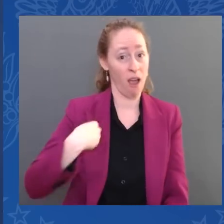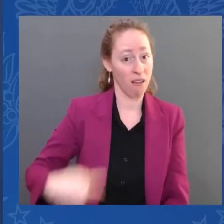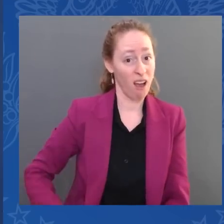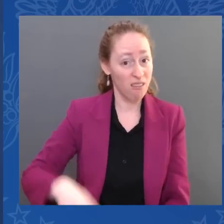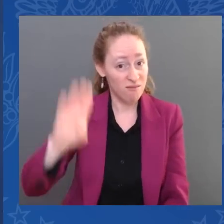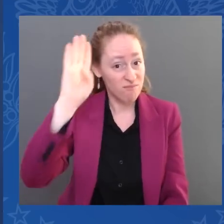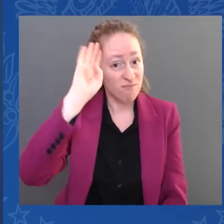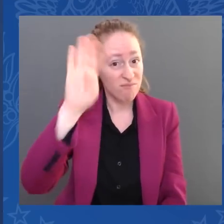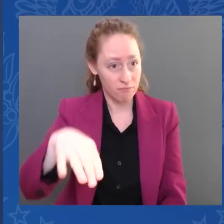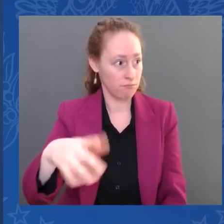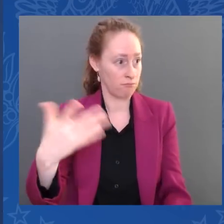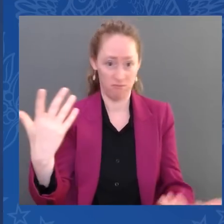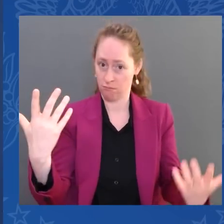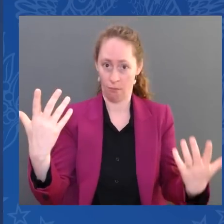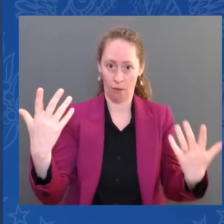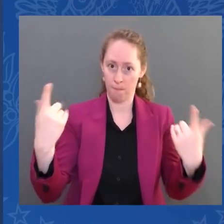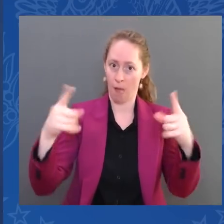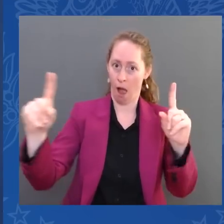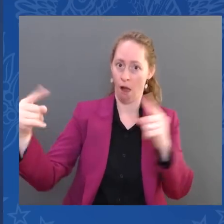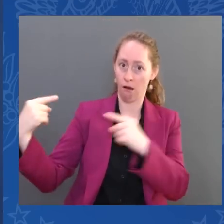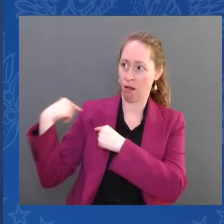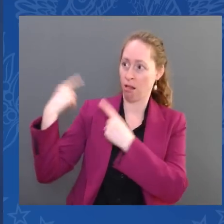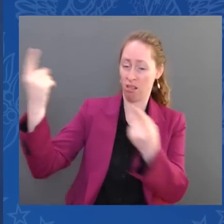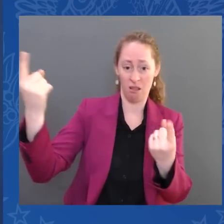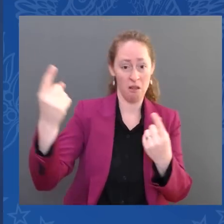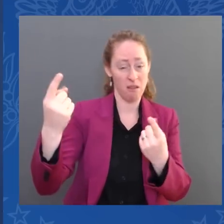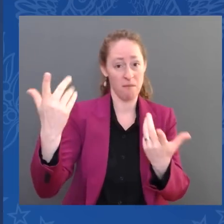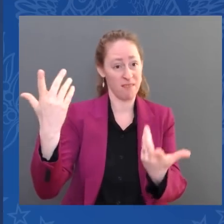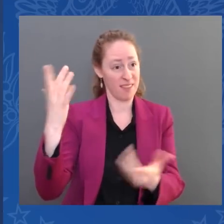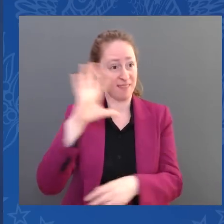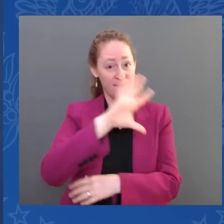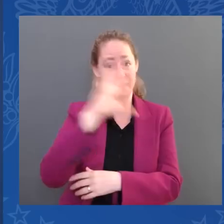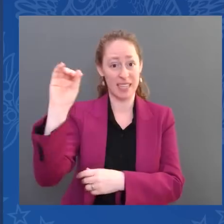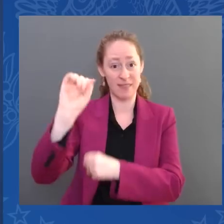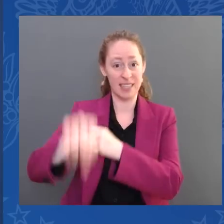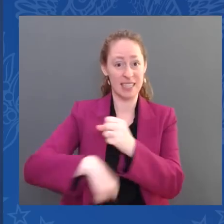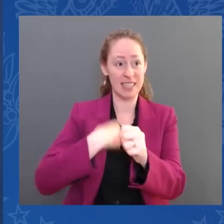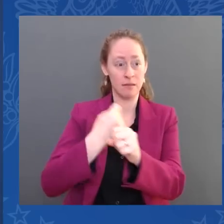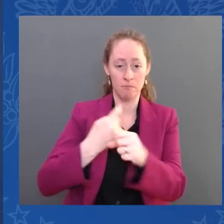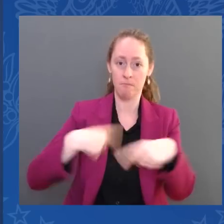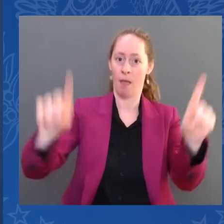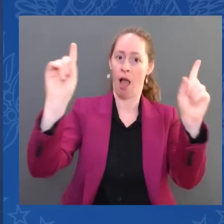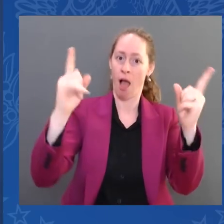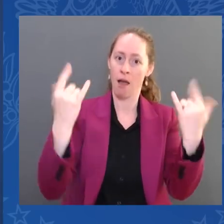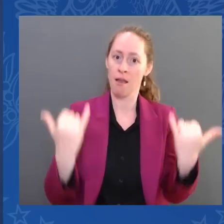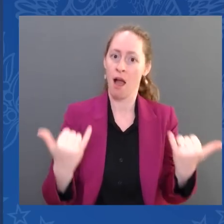The point is this: We've laid an economic foundation that's historically strong. And now, we're moving forward to a new moment